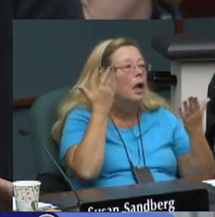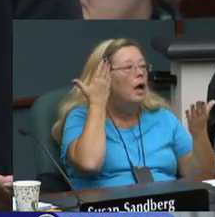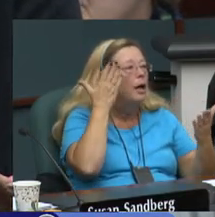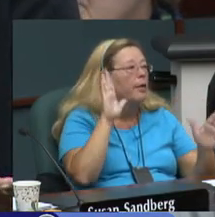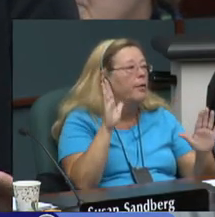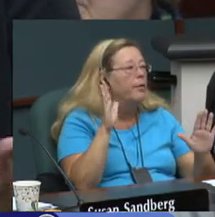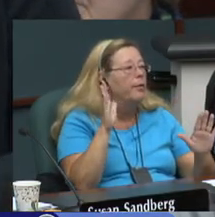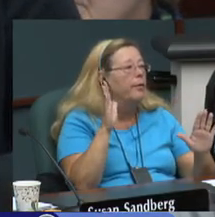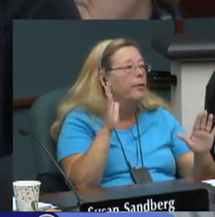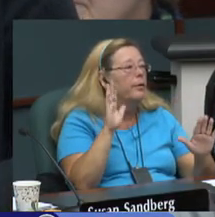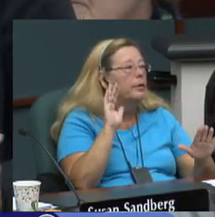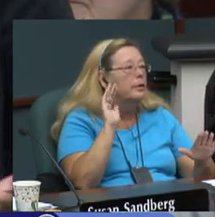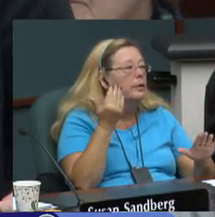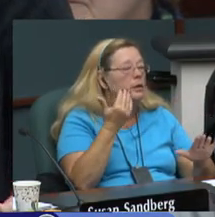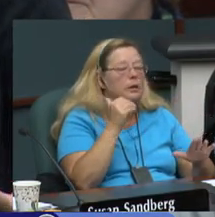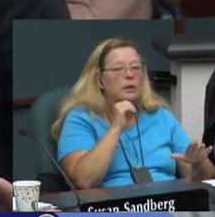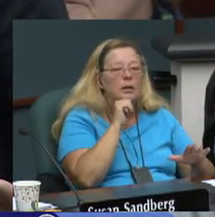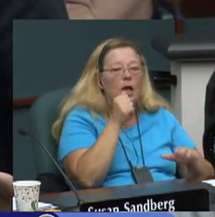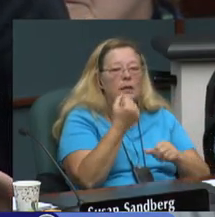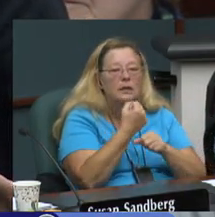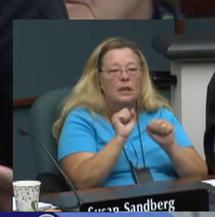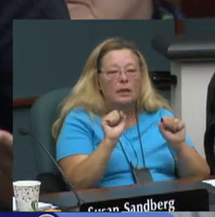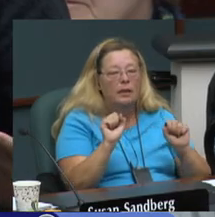just seems like it's not going to be safe